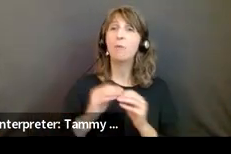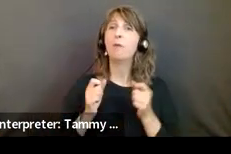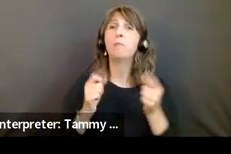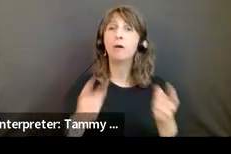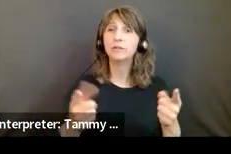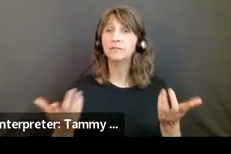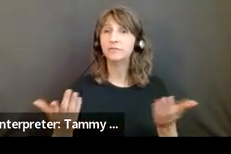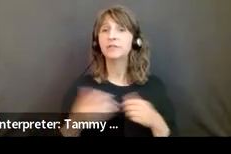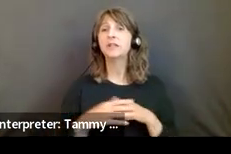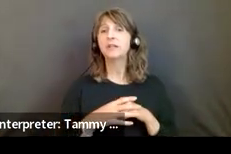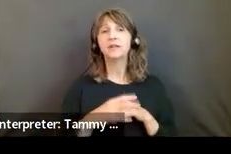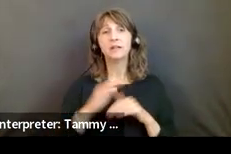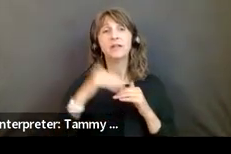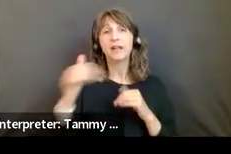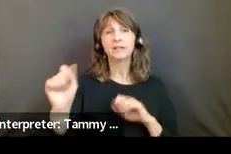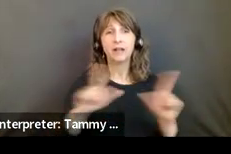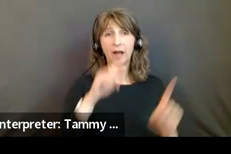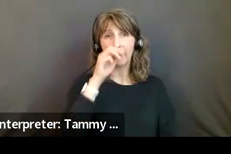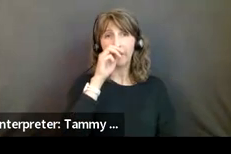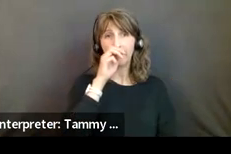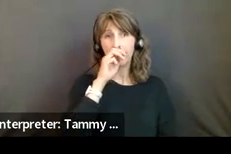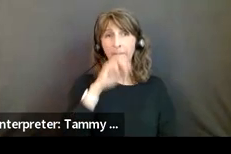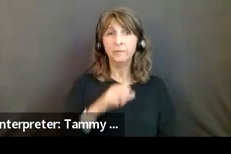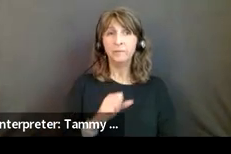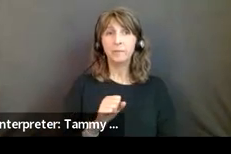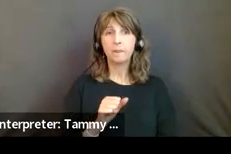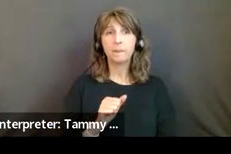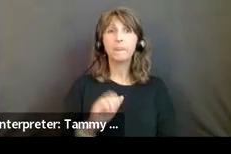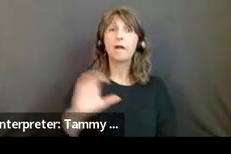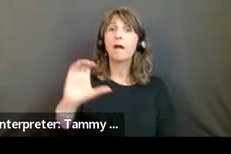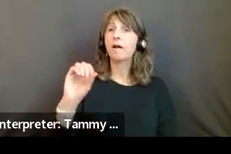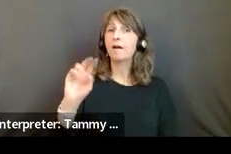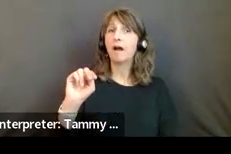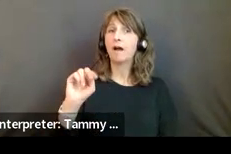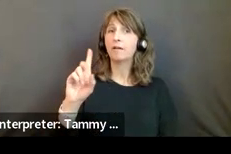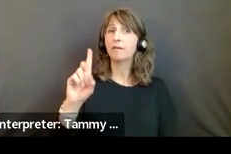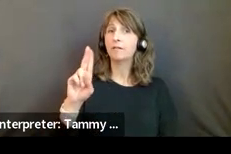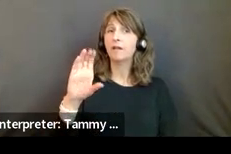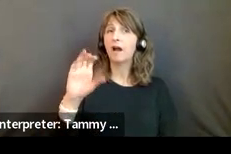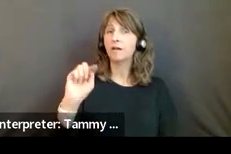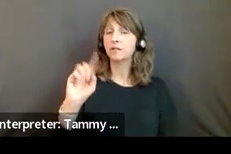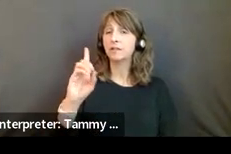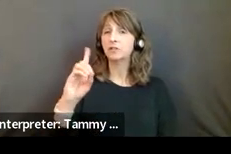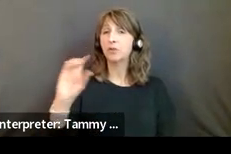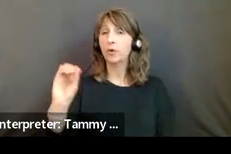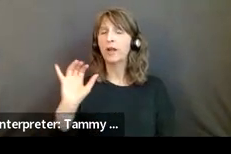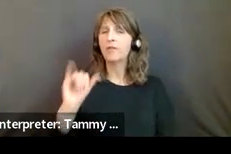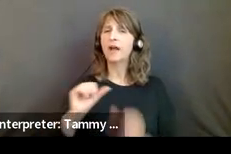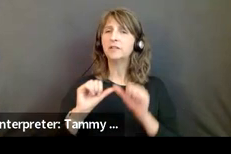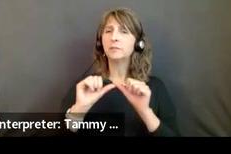Next slide. And then conduct disorder, right? This is a persistent behavior problem. It's aggression.